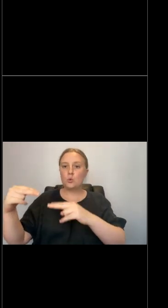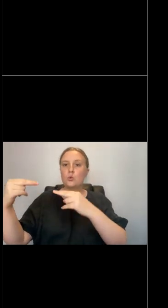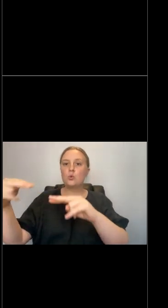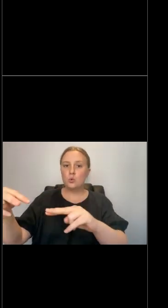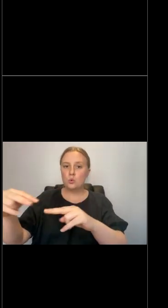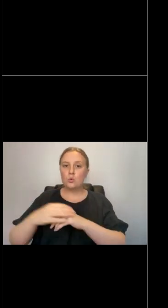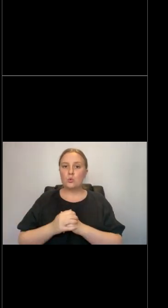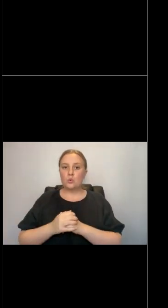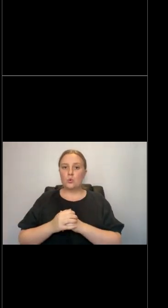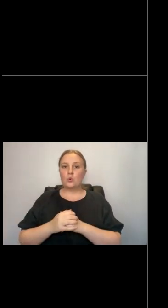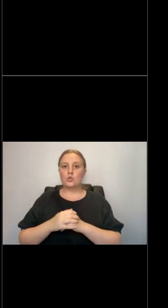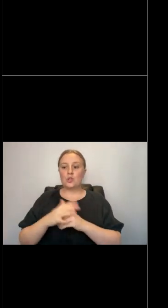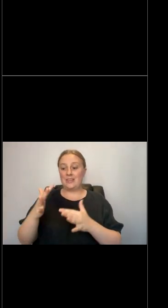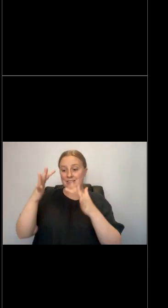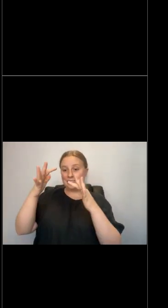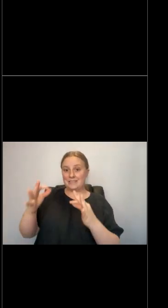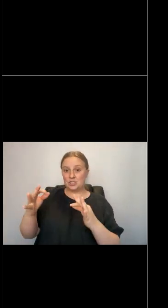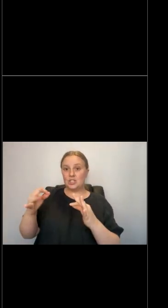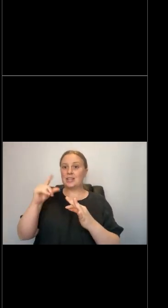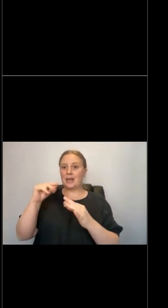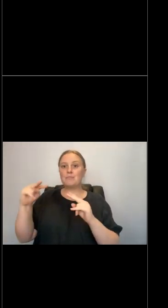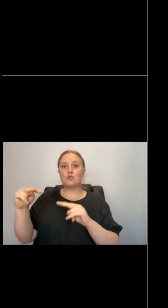subject to the appeal process by the mental health court.